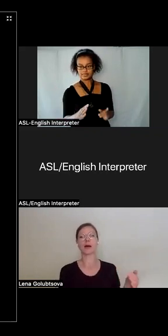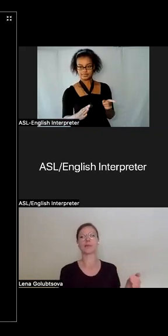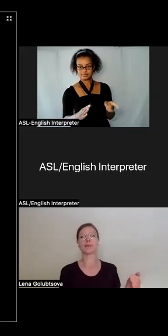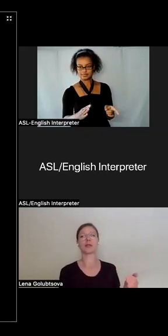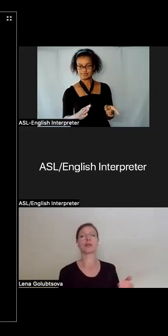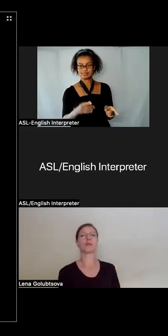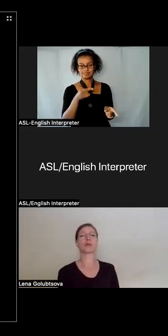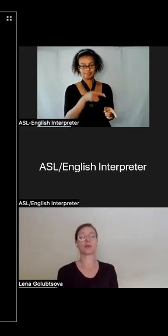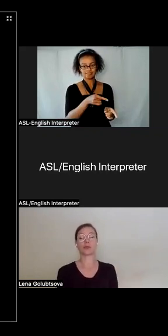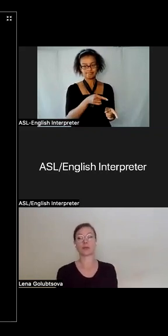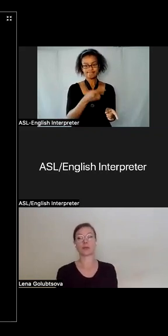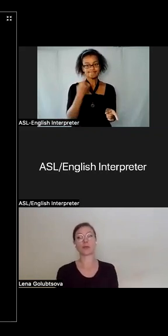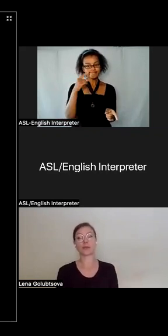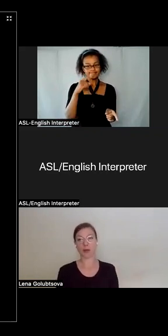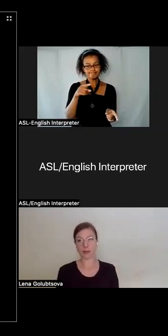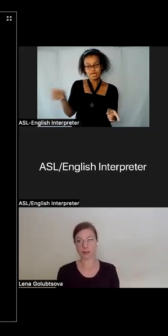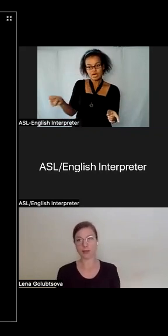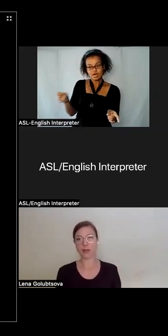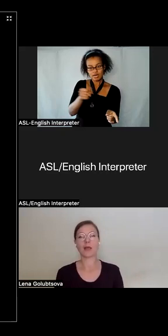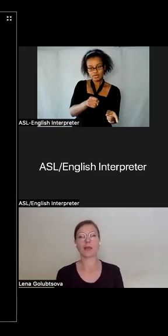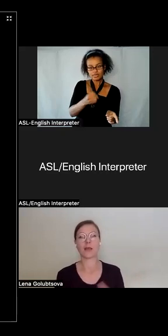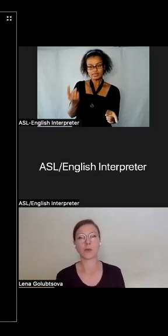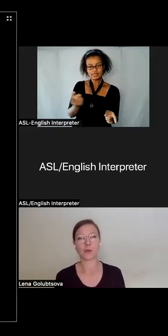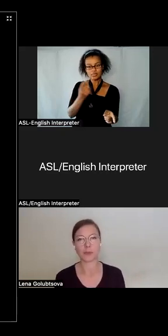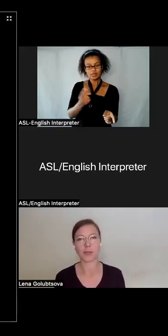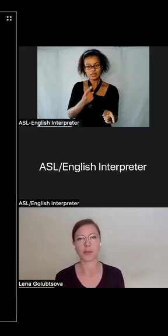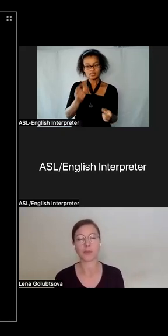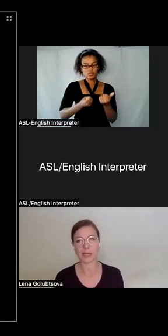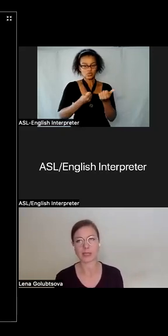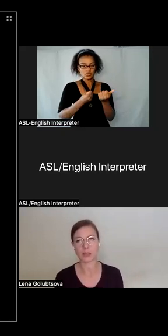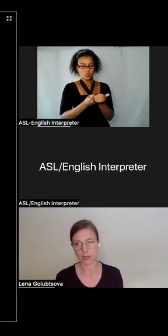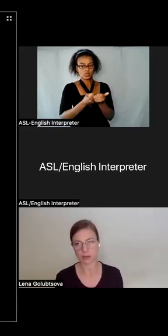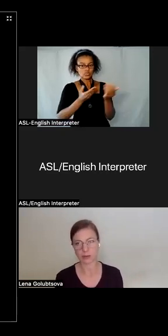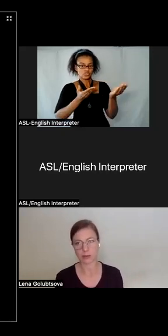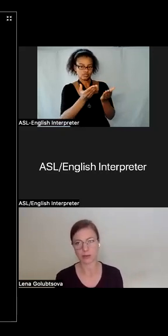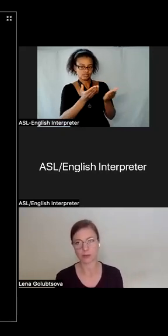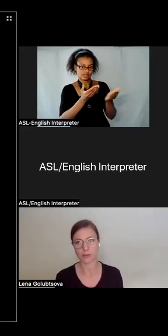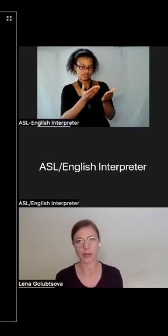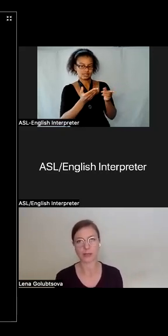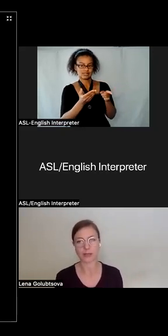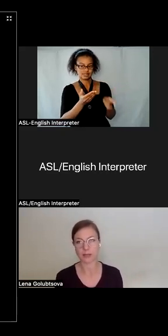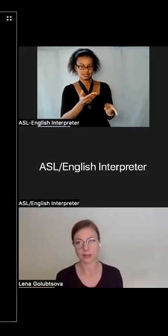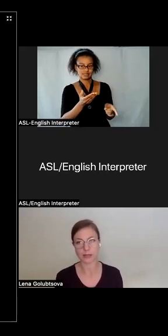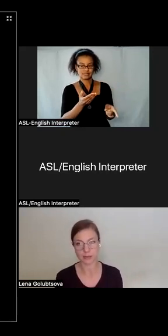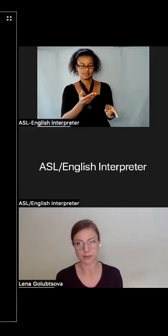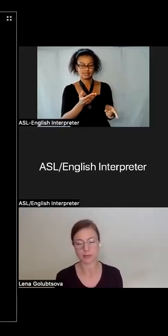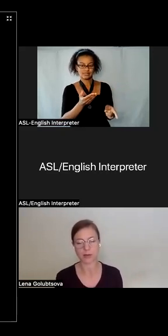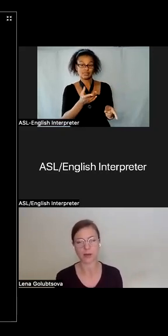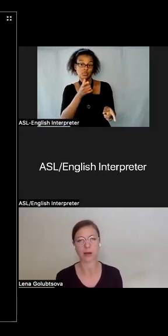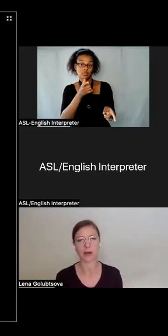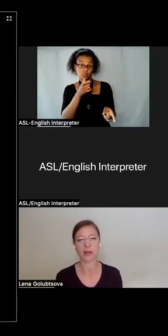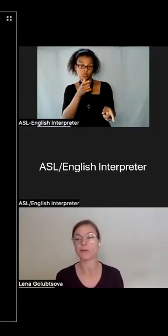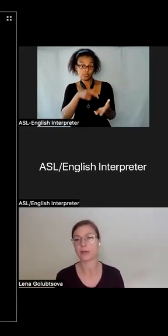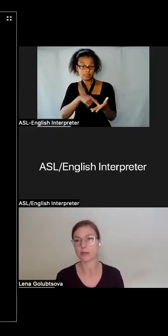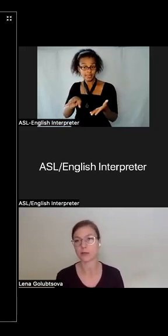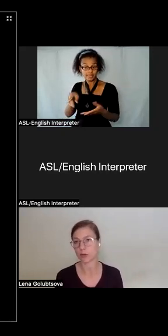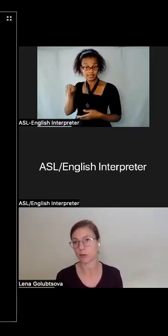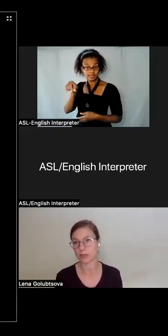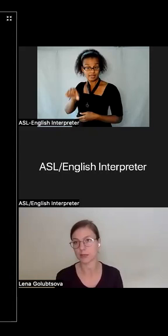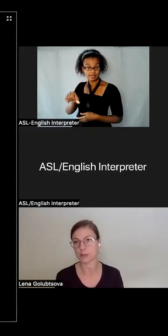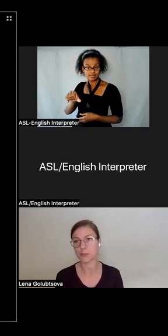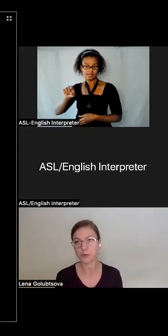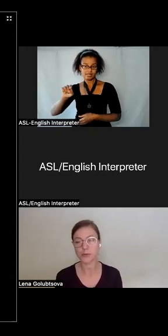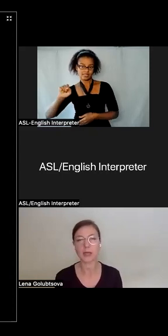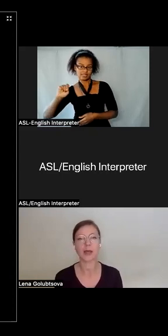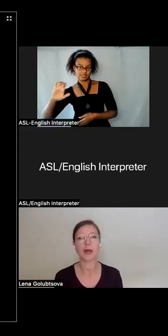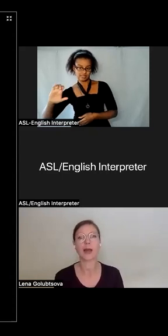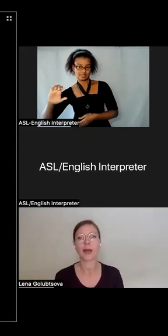a support service provider that will be paid directly by Tc, if this request is approved.